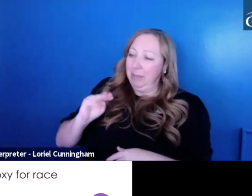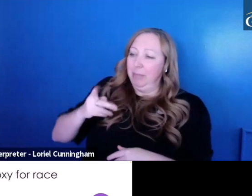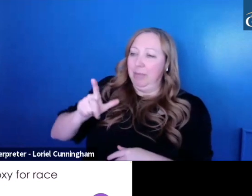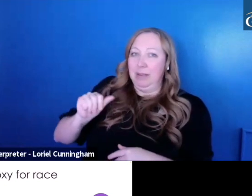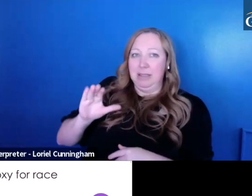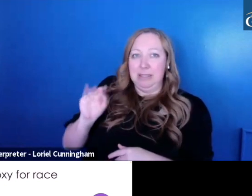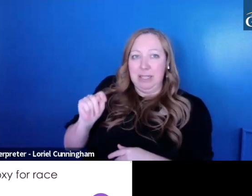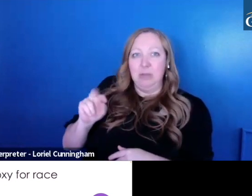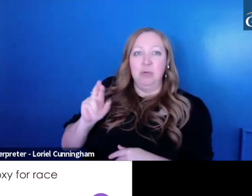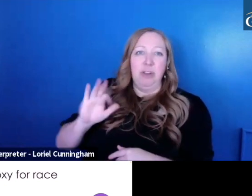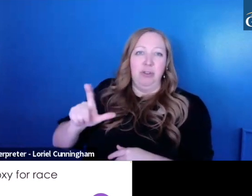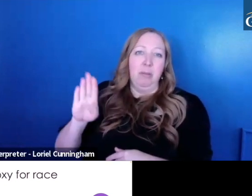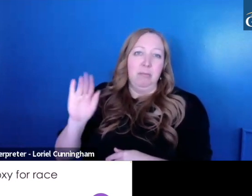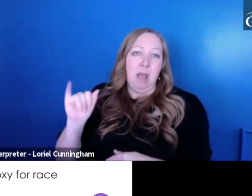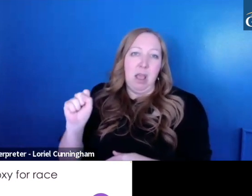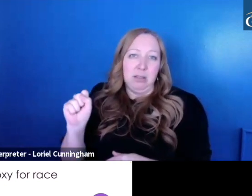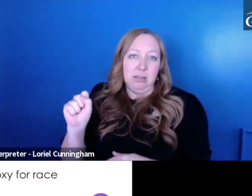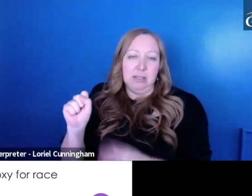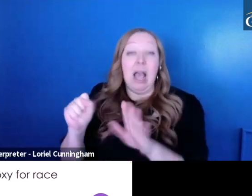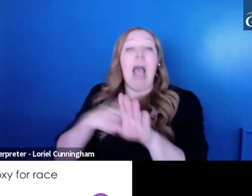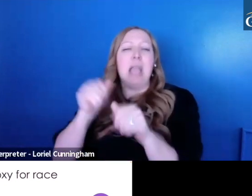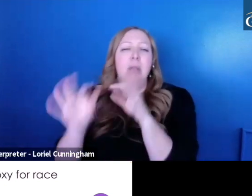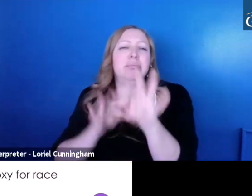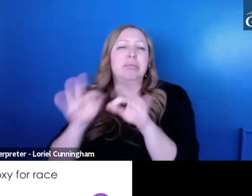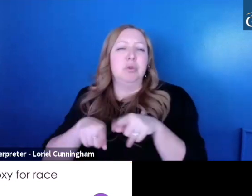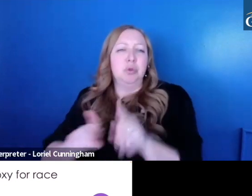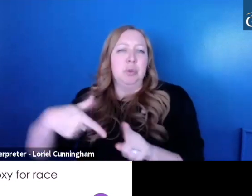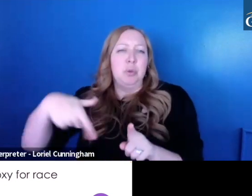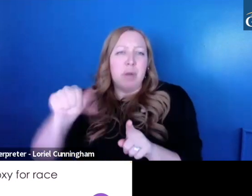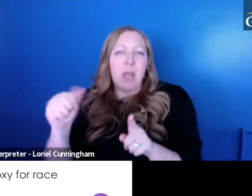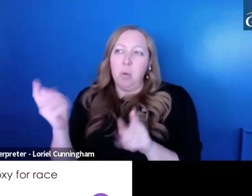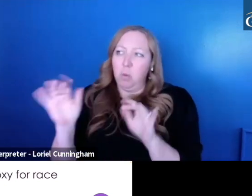science looks like, but for the most part, the most consistent kind of outcome we have, and these are folks who